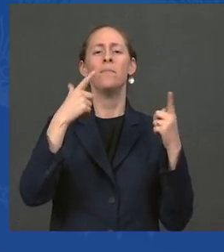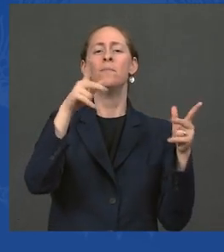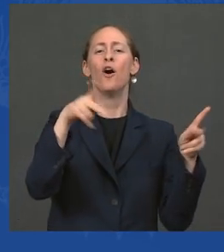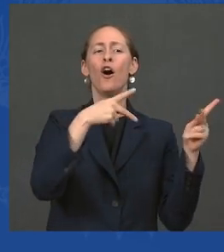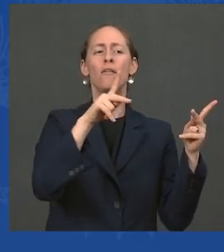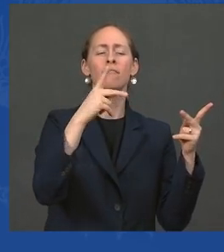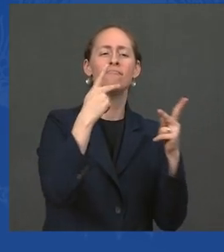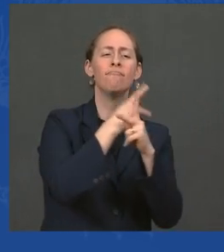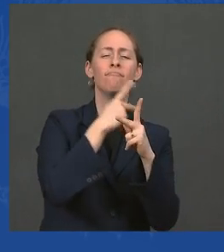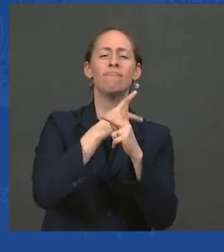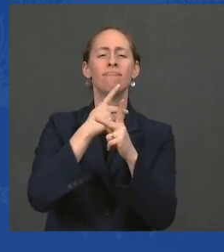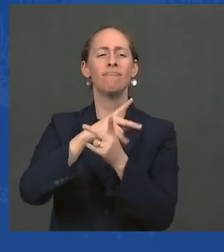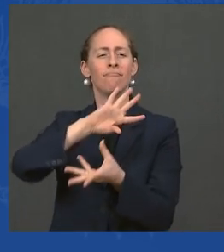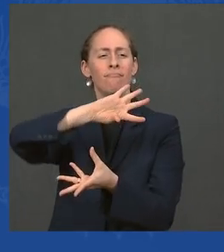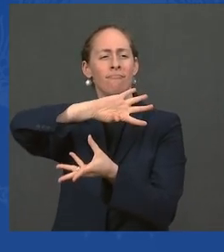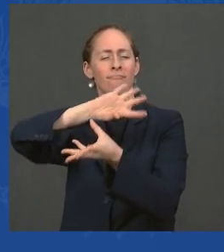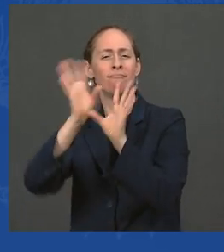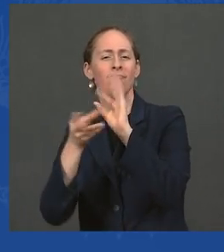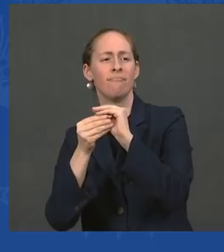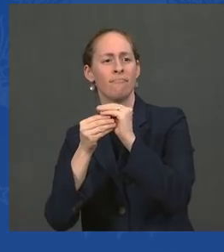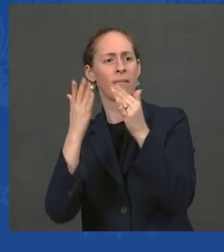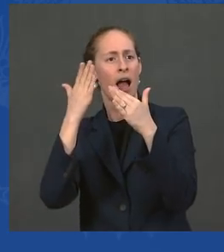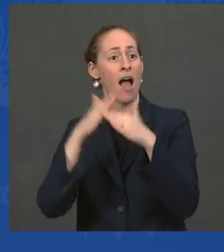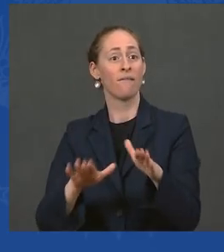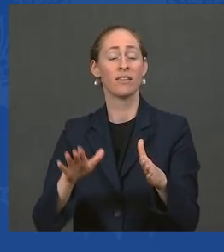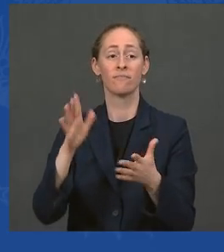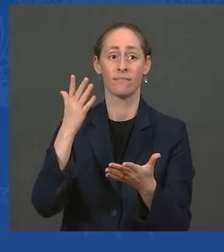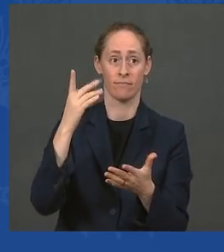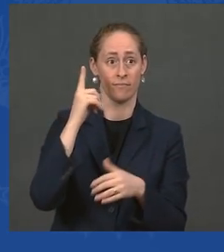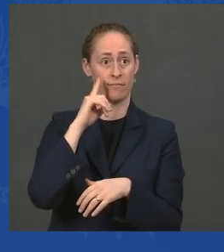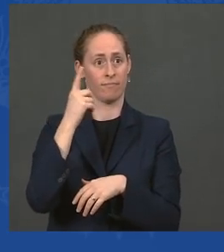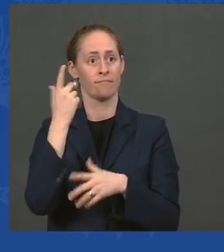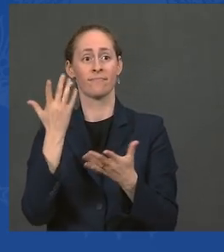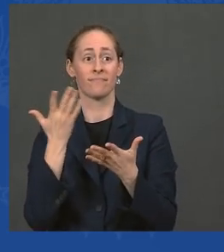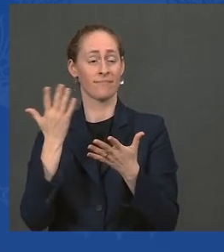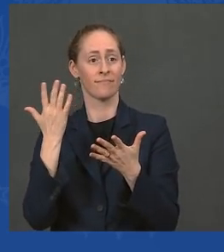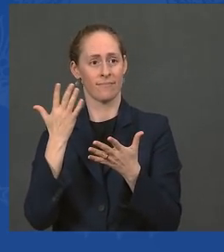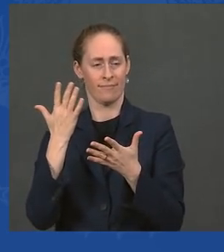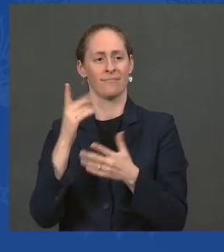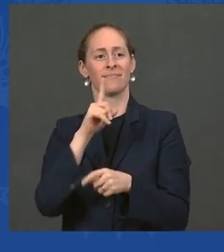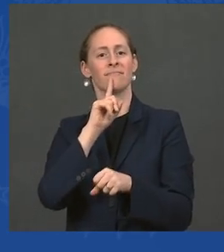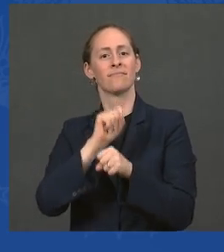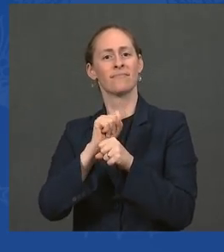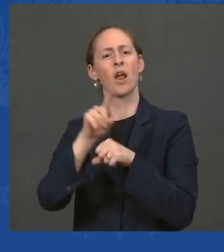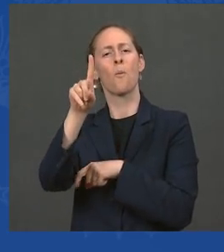I think it says -- -twenty-one days a year. One hundred and twenty-one days. Your 36 years, plus as Vice President.